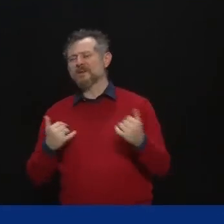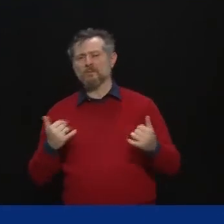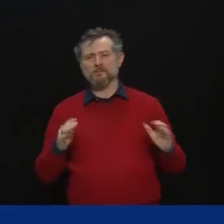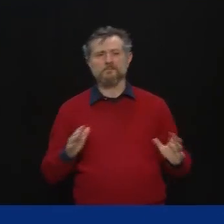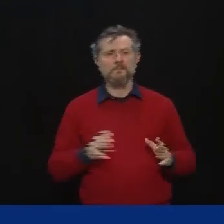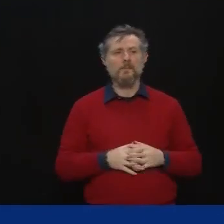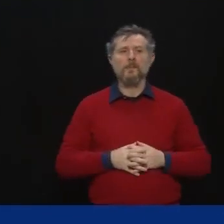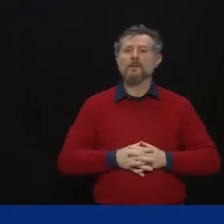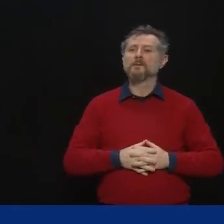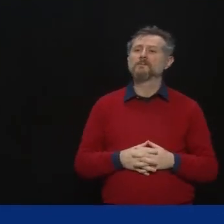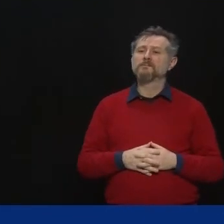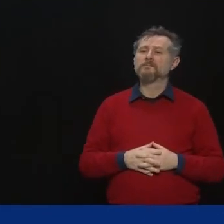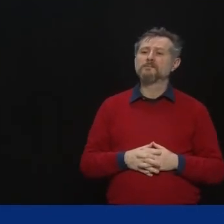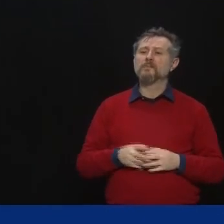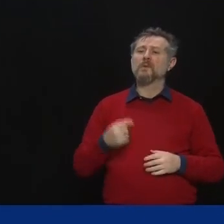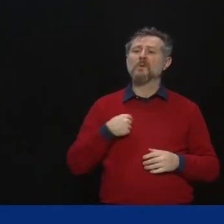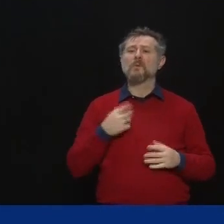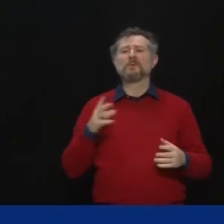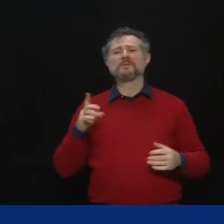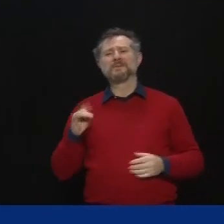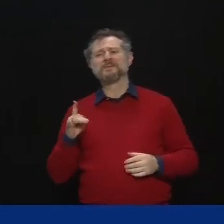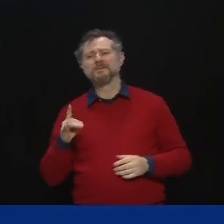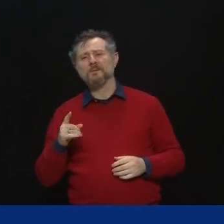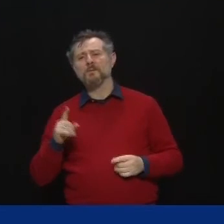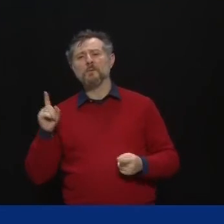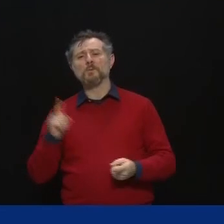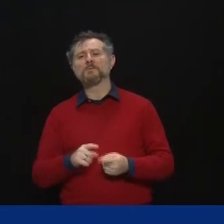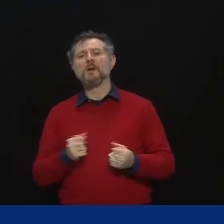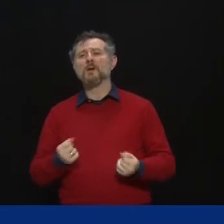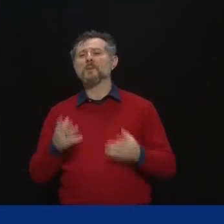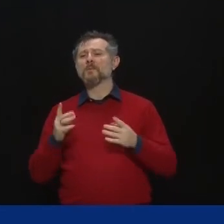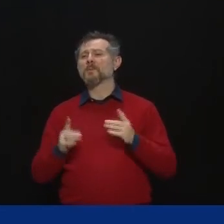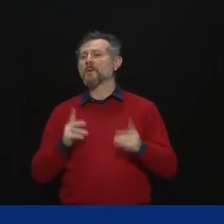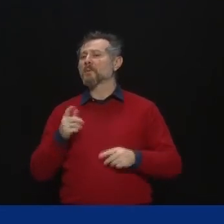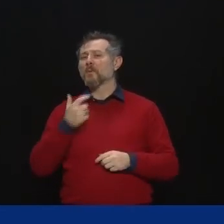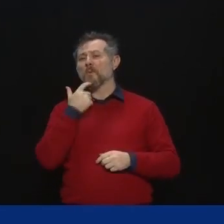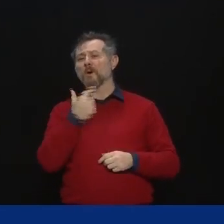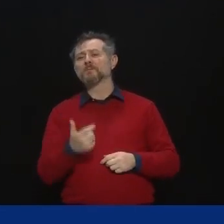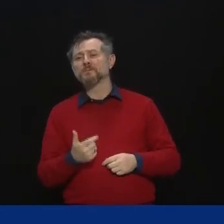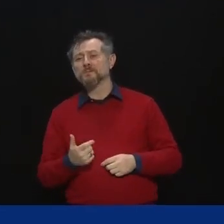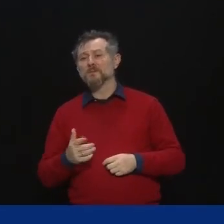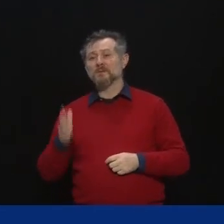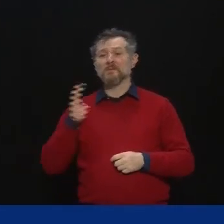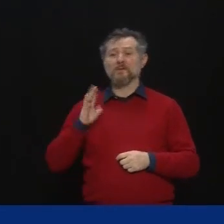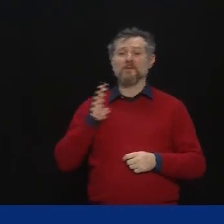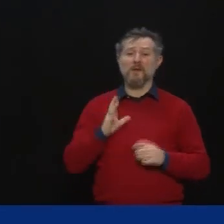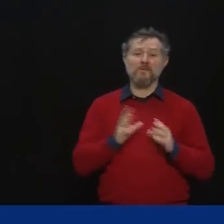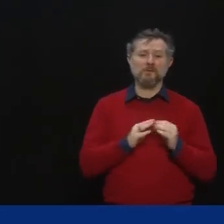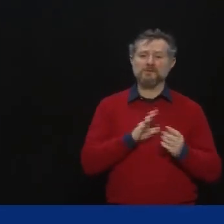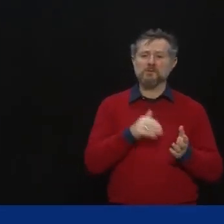STATE OF THE STATE? IT'S AN ETERNITY AWAY COMPARED TO WHERE WE ARE RIGHT NOW. I THINK I'LL RESERVE JUDGMENT ON